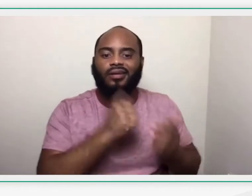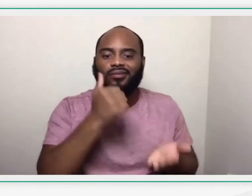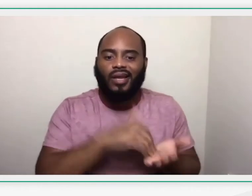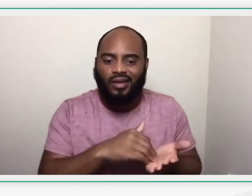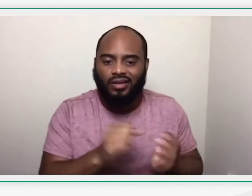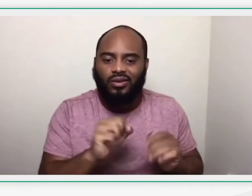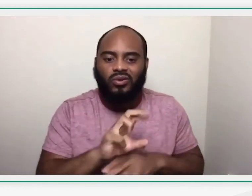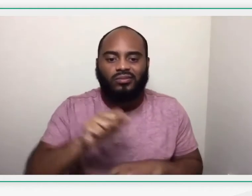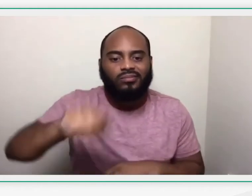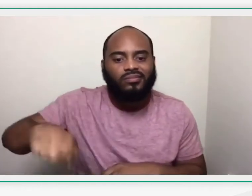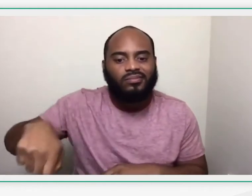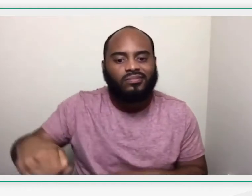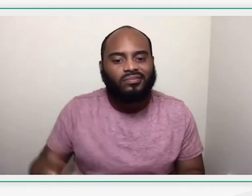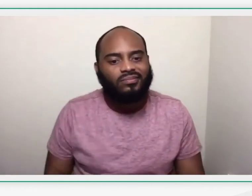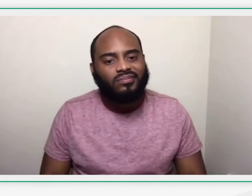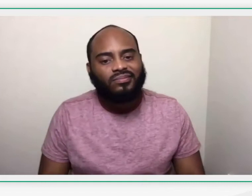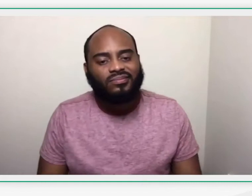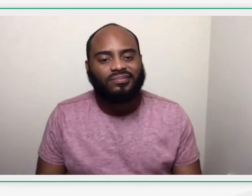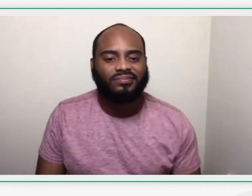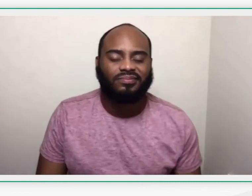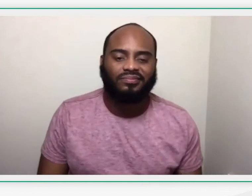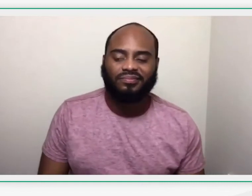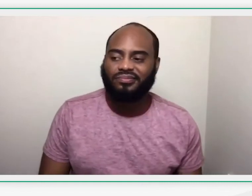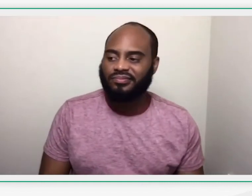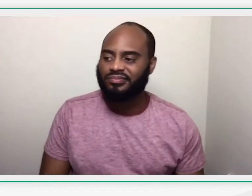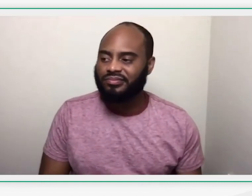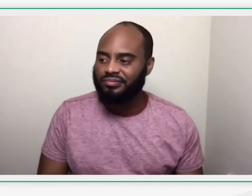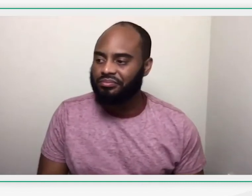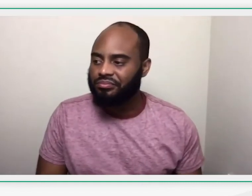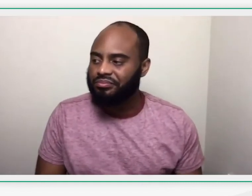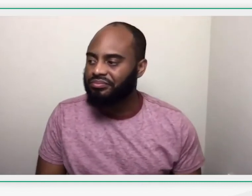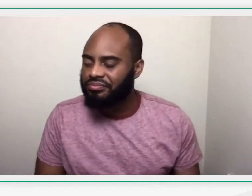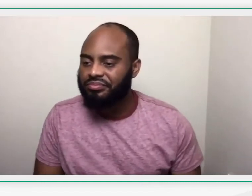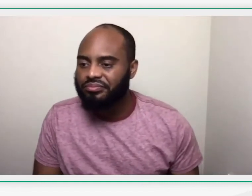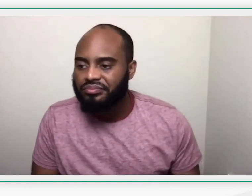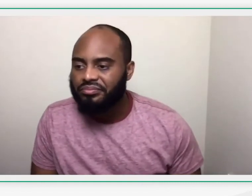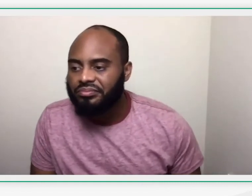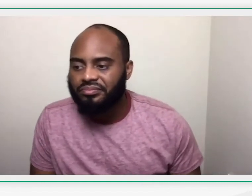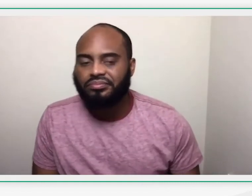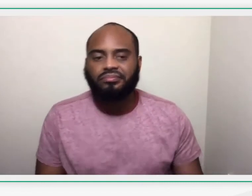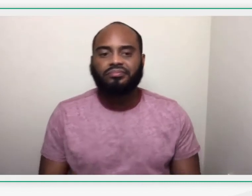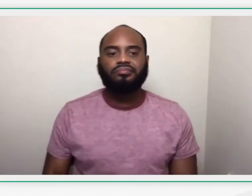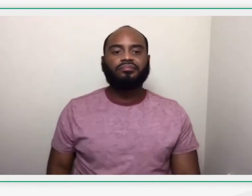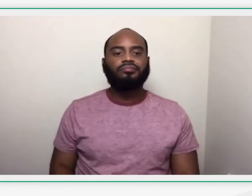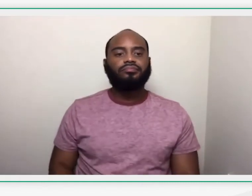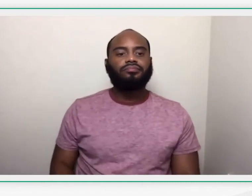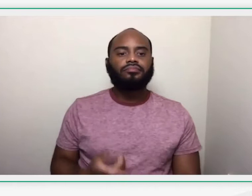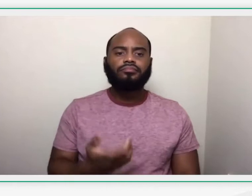versus having a plastic card in your pocket that can be used to charge up to $10,000 worth of purchases.